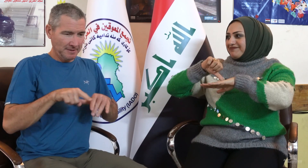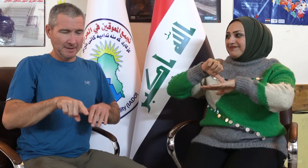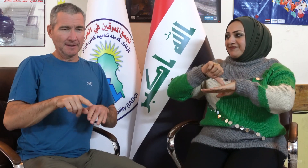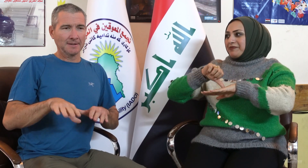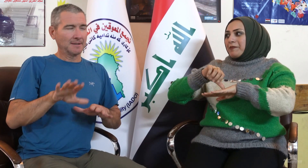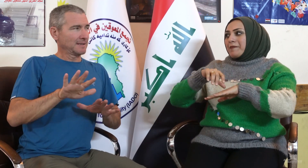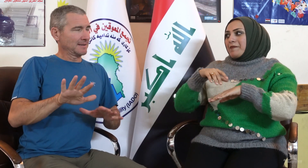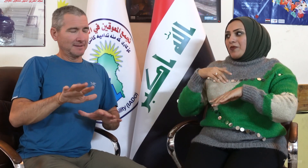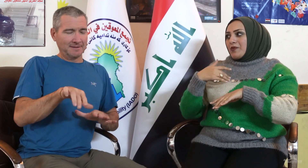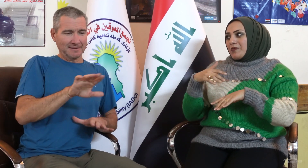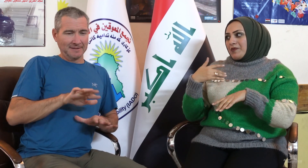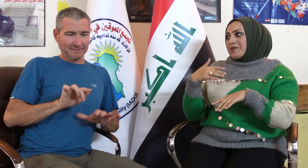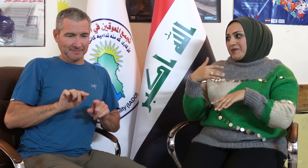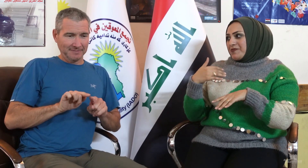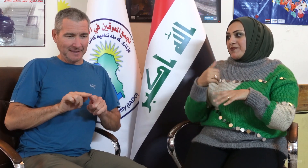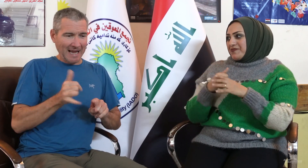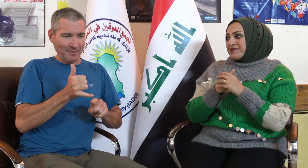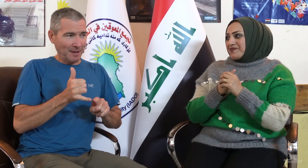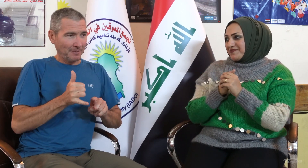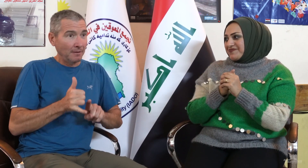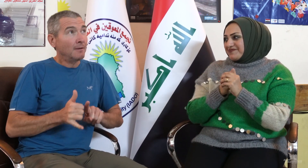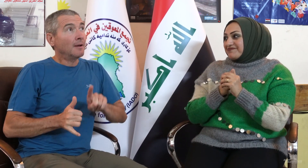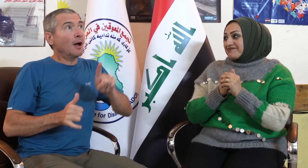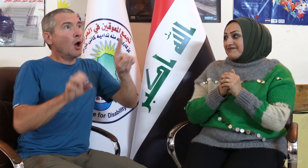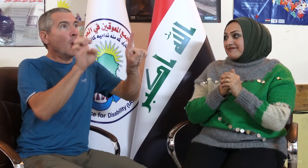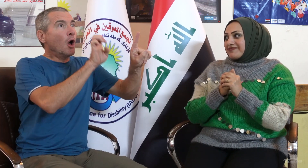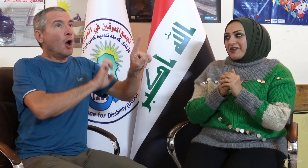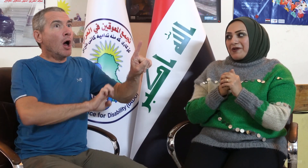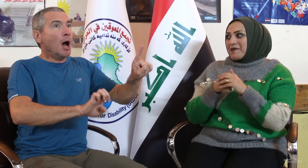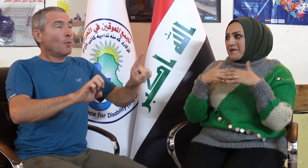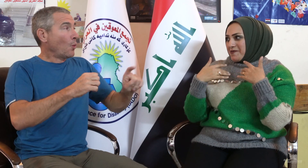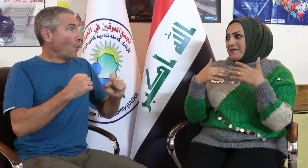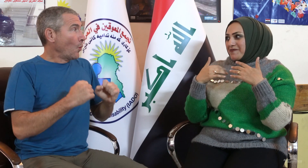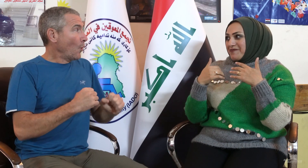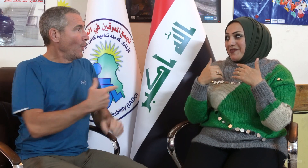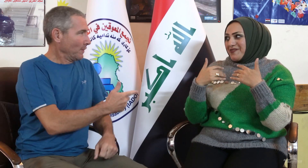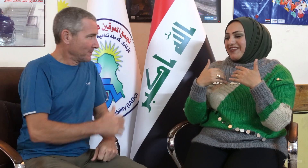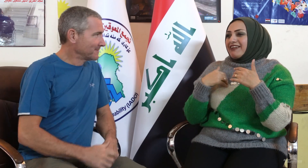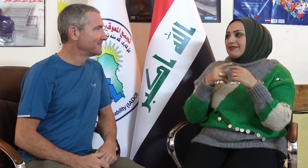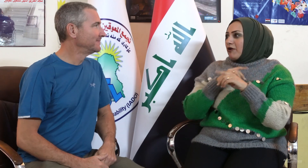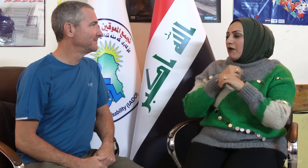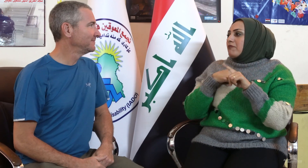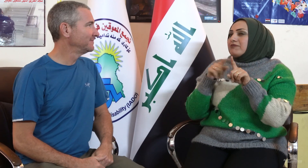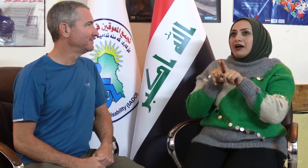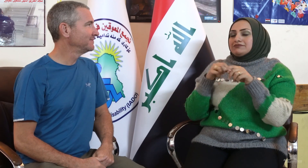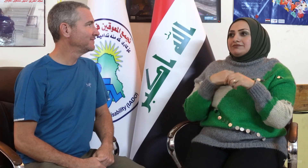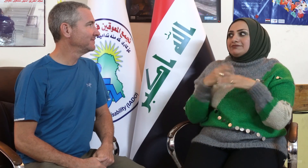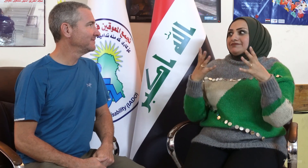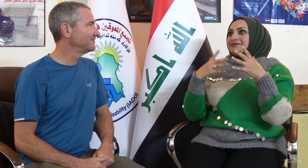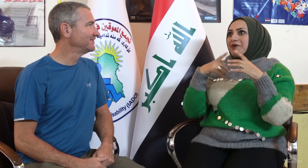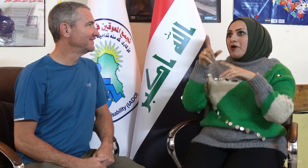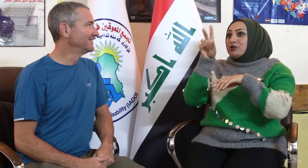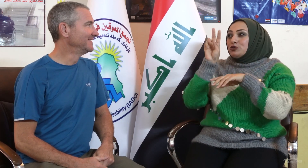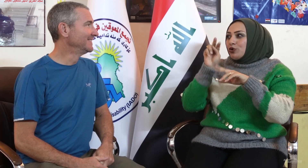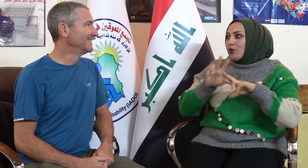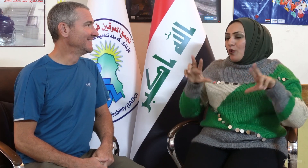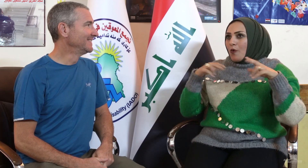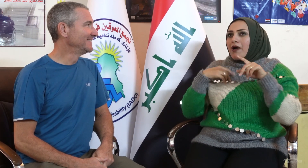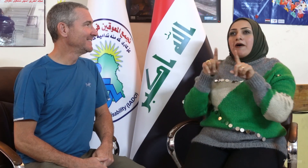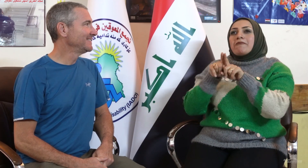Arab world to Europe, oh yes! Yes, for the United Nations!